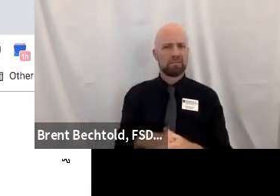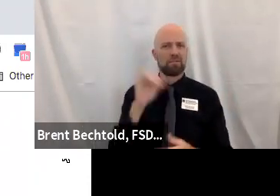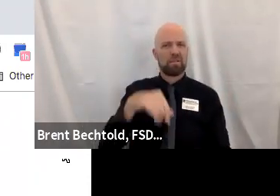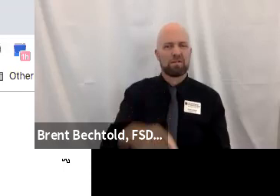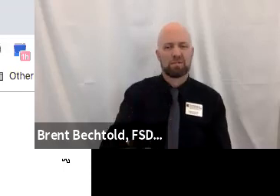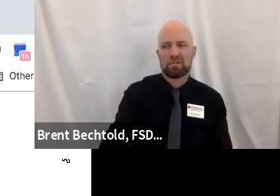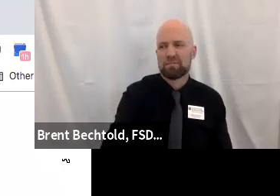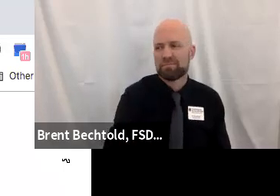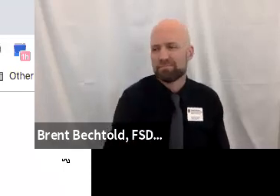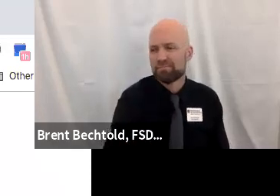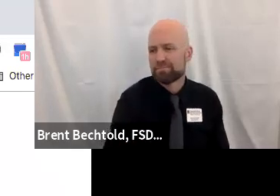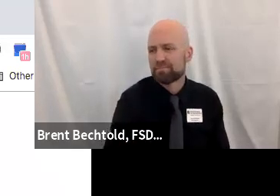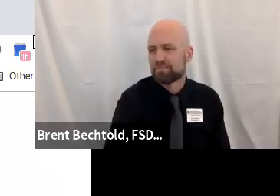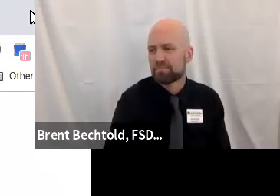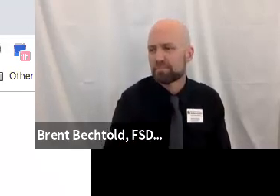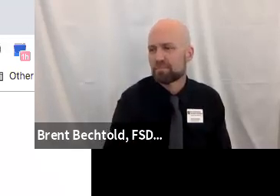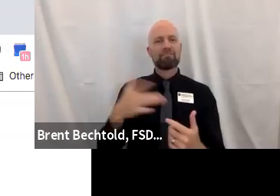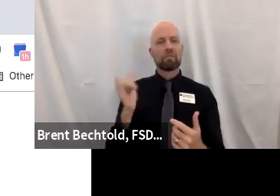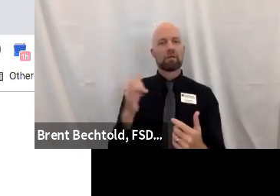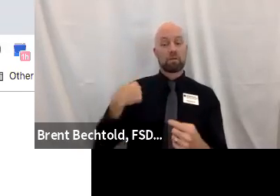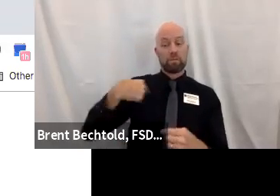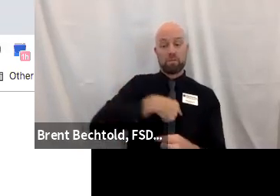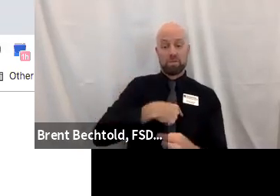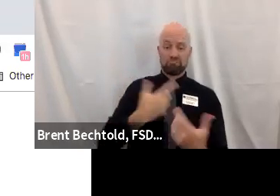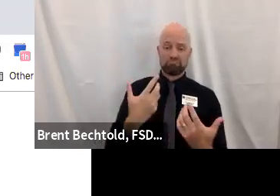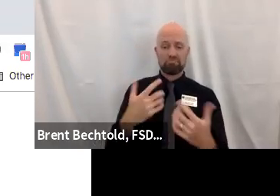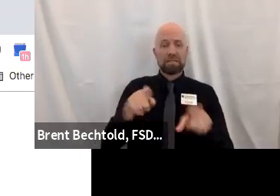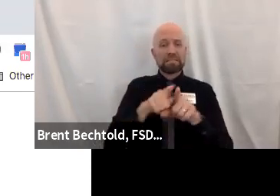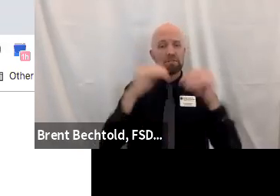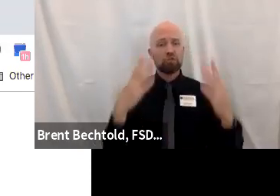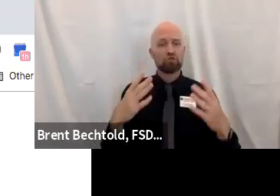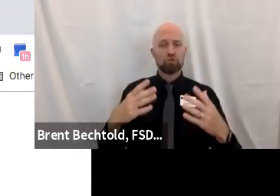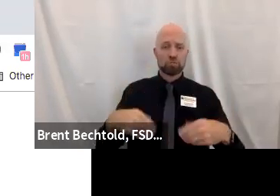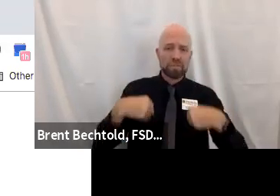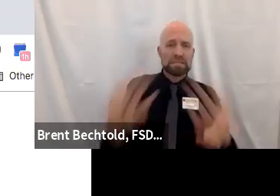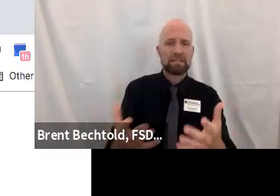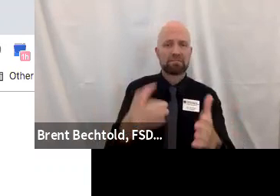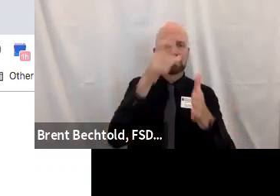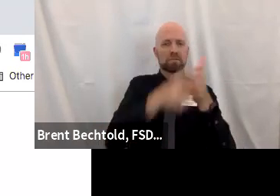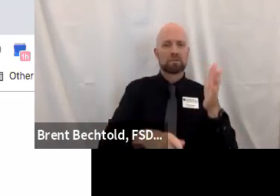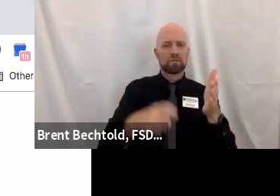then he was able to succeed in his endeavor. Now I used this movie because as teachers,